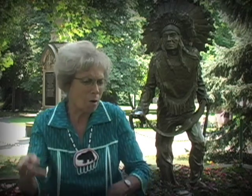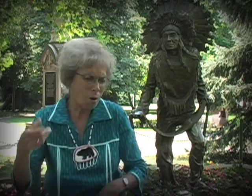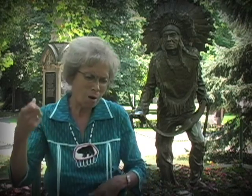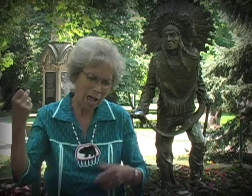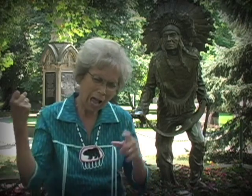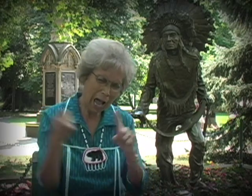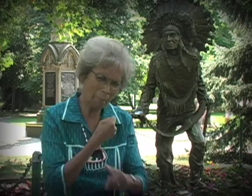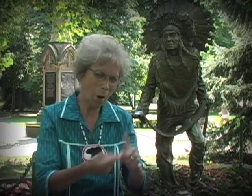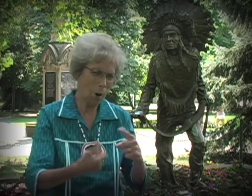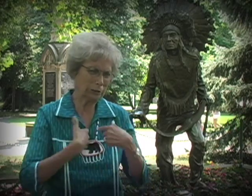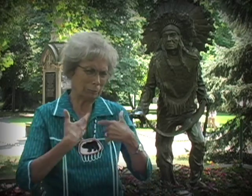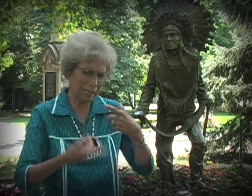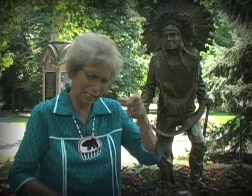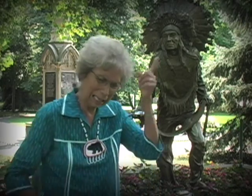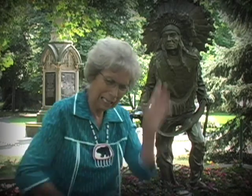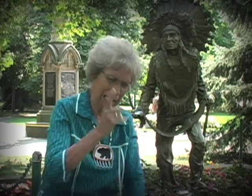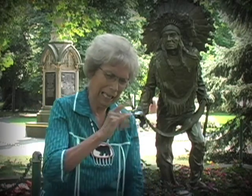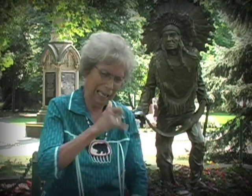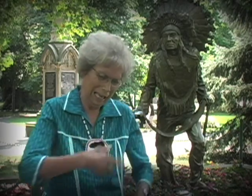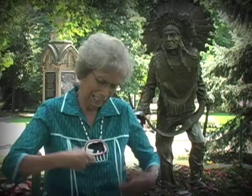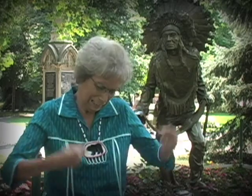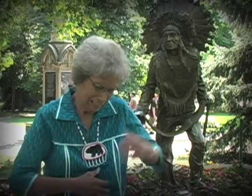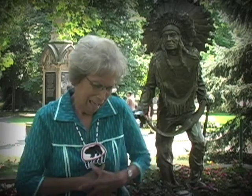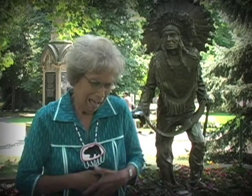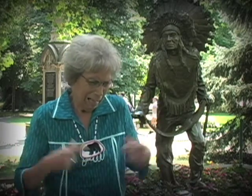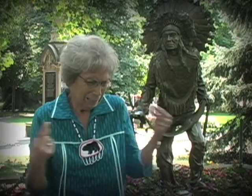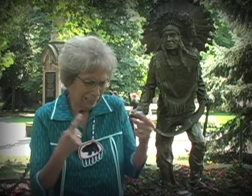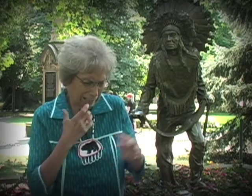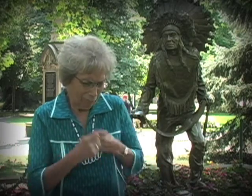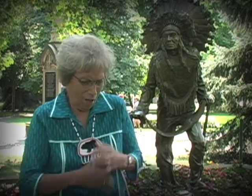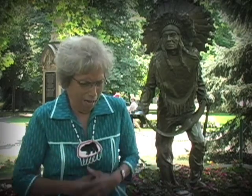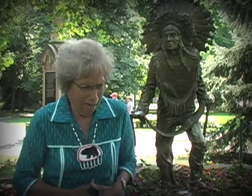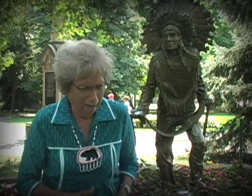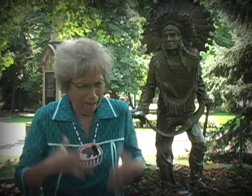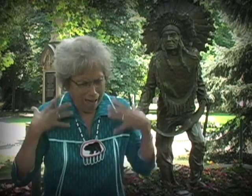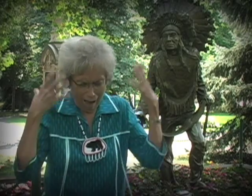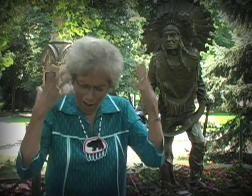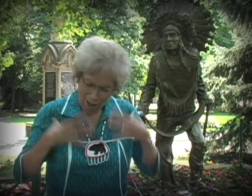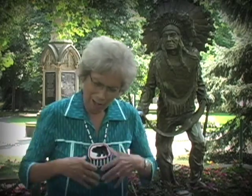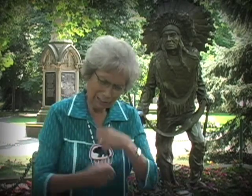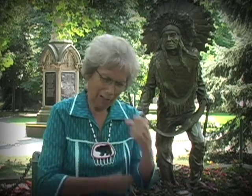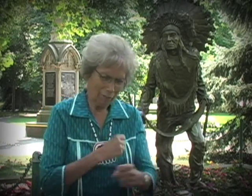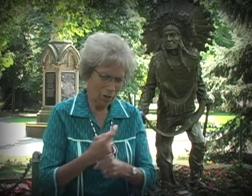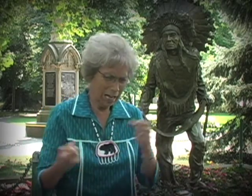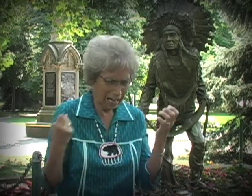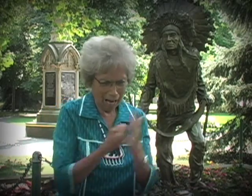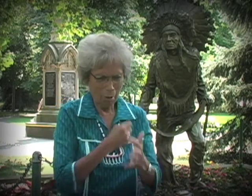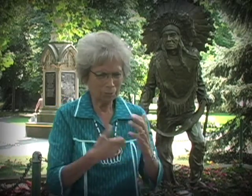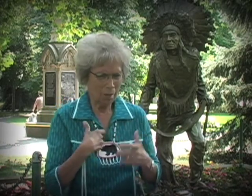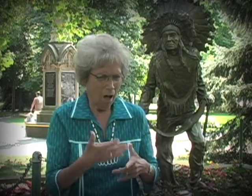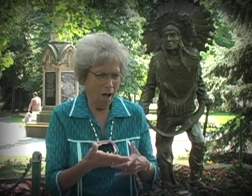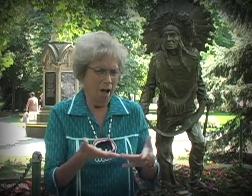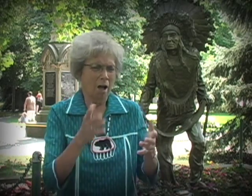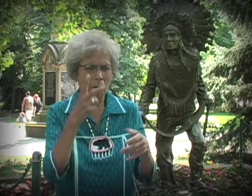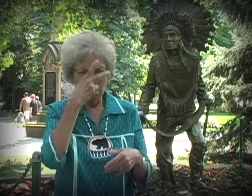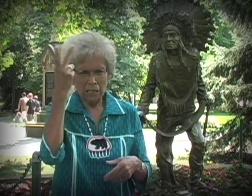My father mentioned they beat me up, kicking, punching my stomach, and in pain for close a year. They abused me..